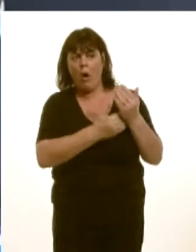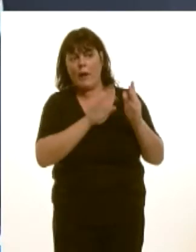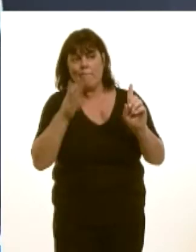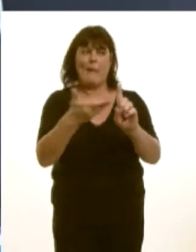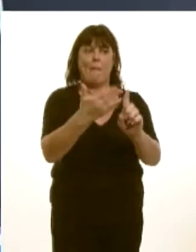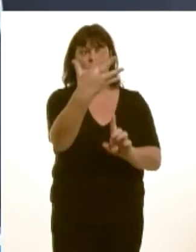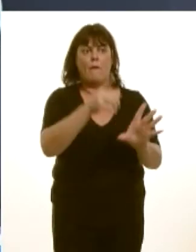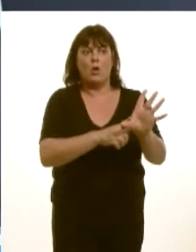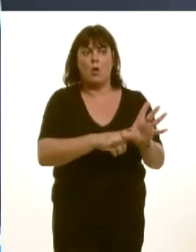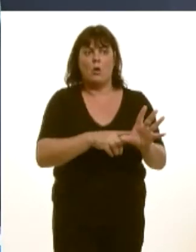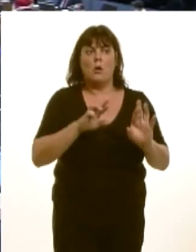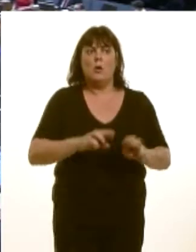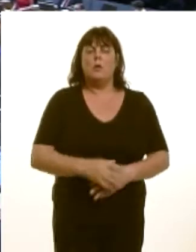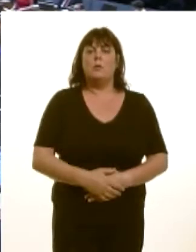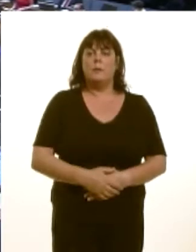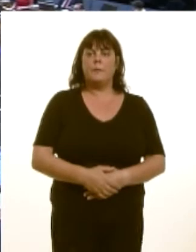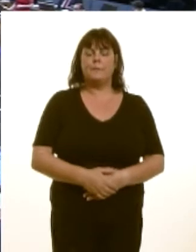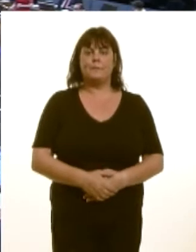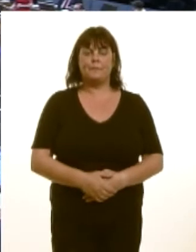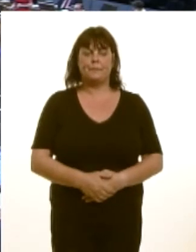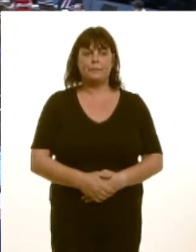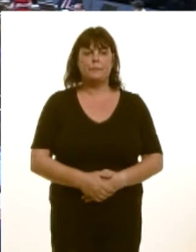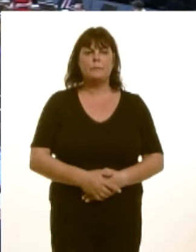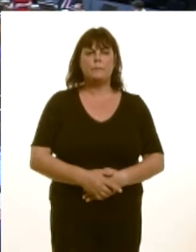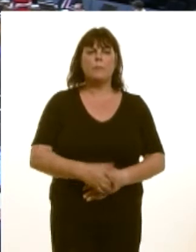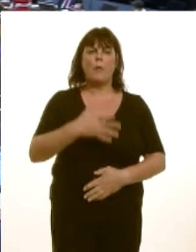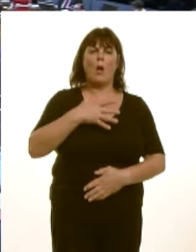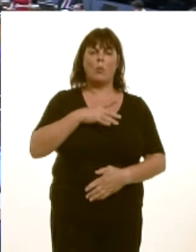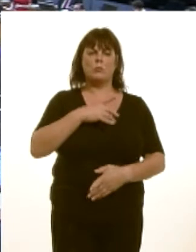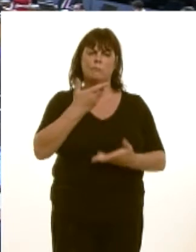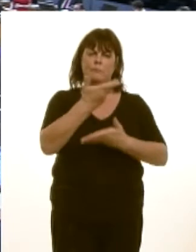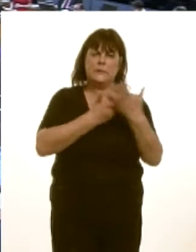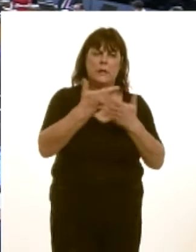Kirsty Williams: First Minister, SIR-Spheres radiotherapy and peritoneal metastates cytoreduction